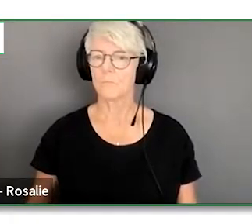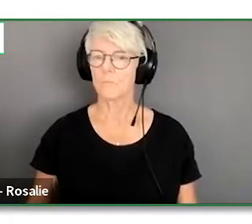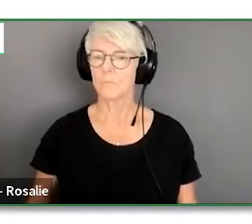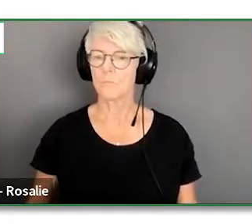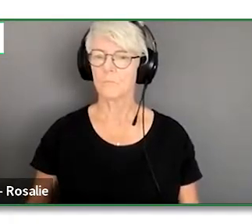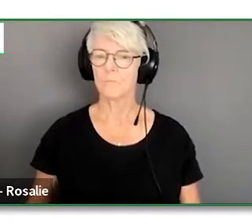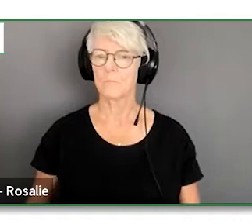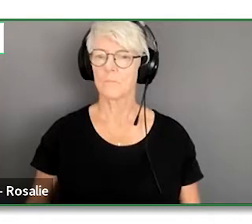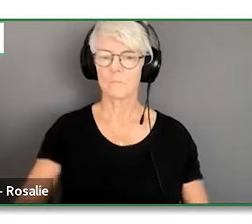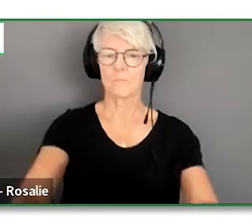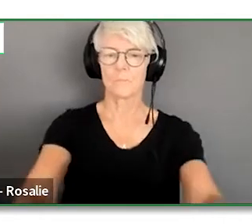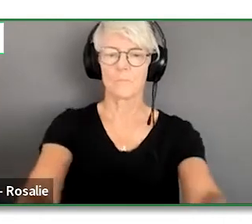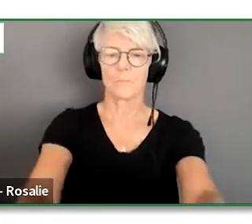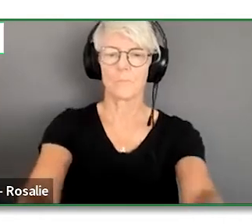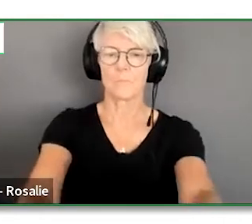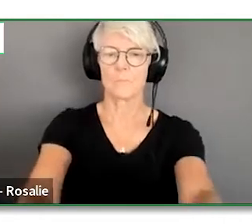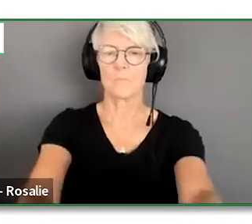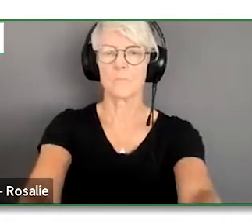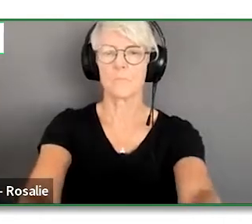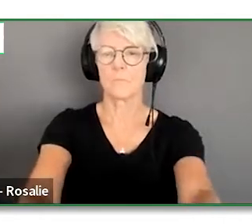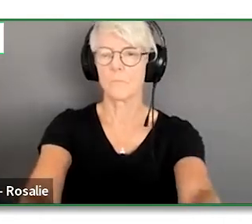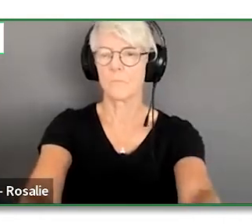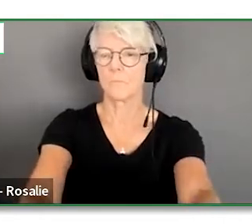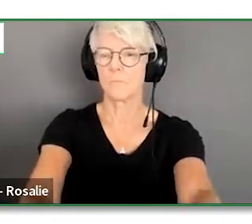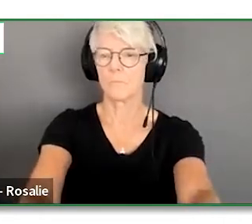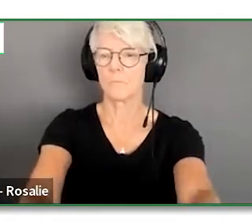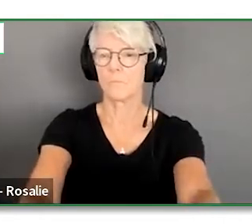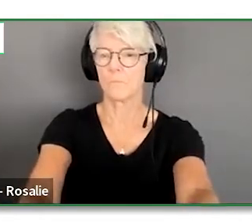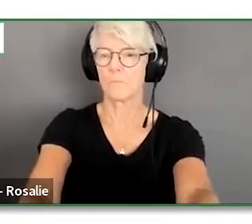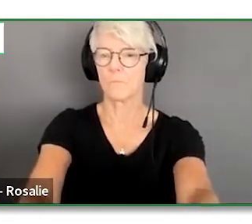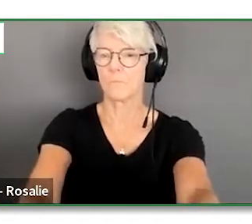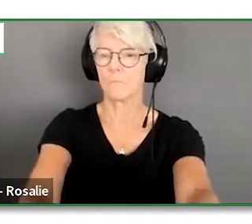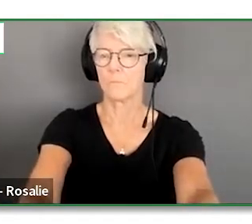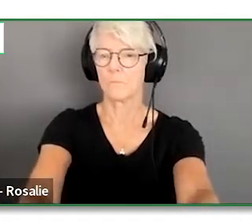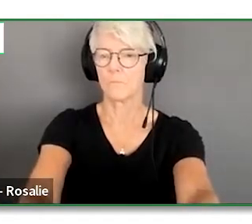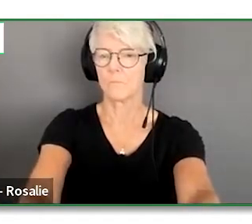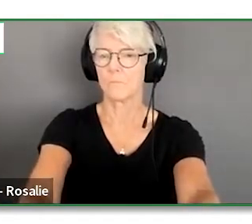and the highest one in the north and we also handle the